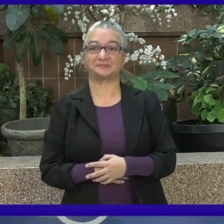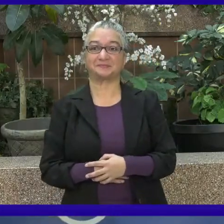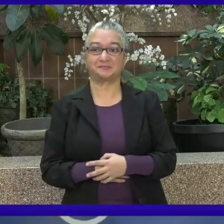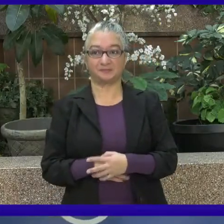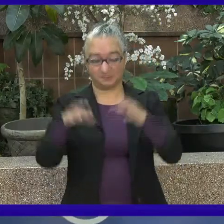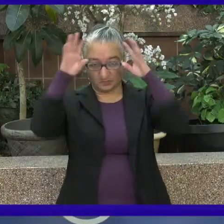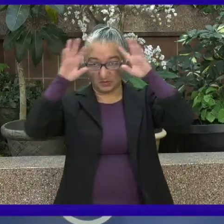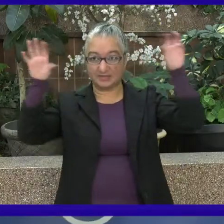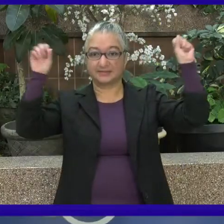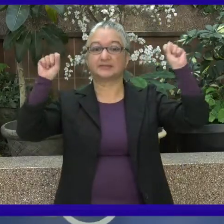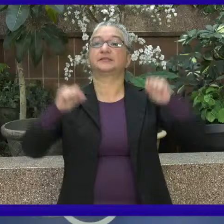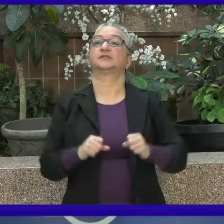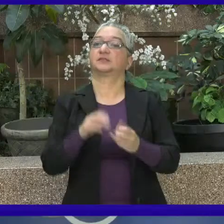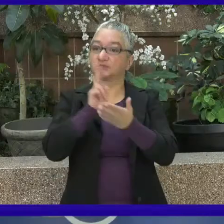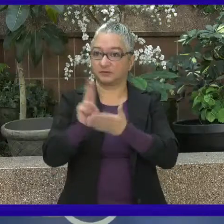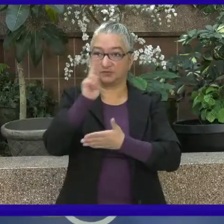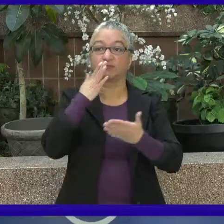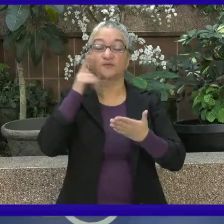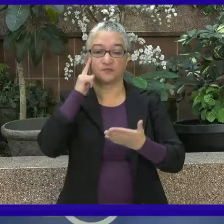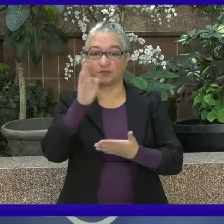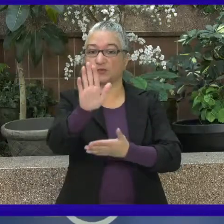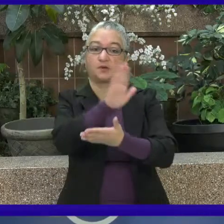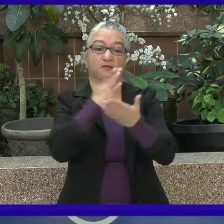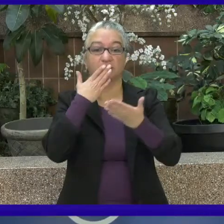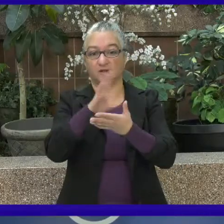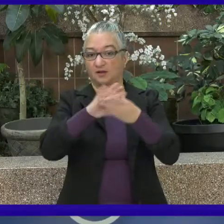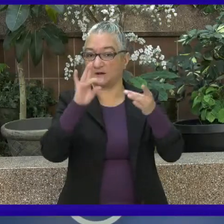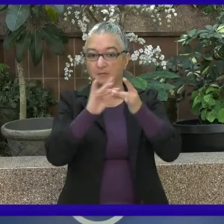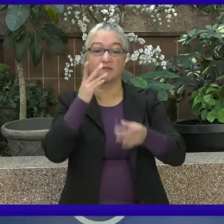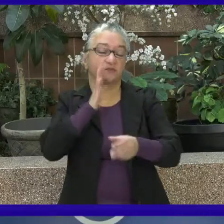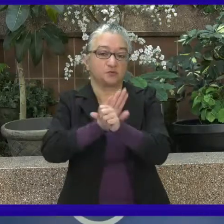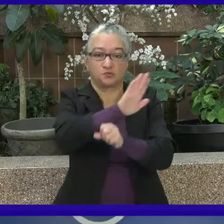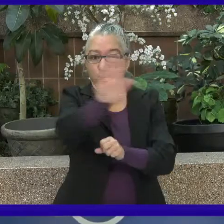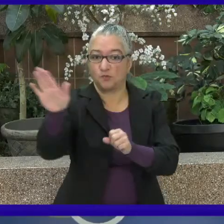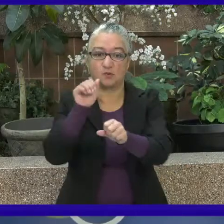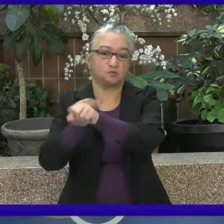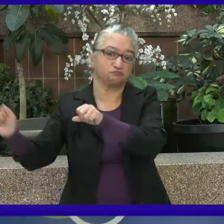public health emergency we know there's still much work to do and challenges to address